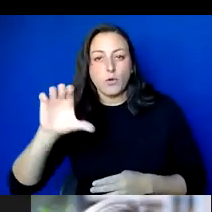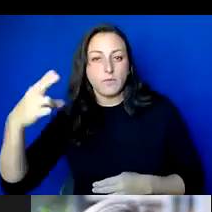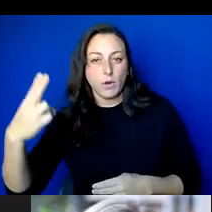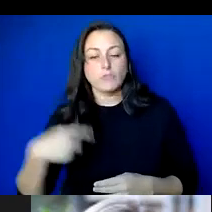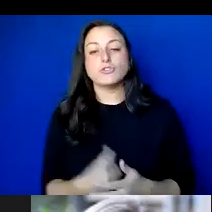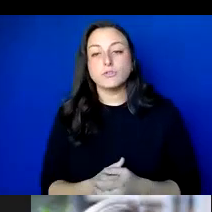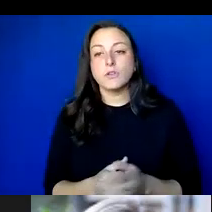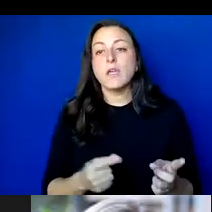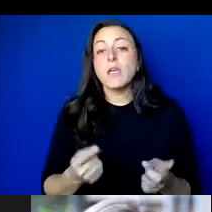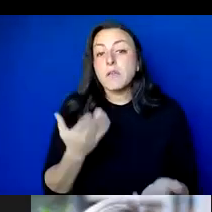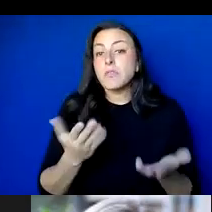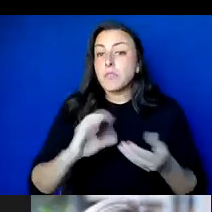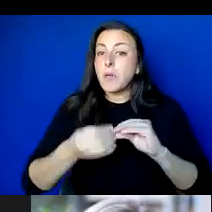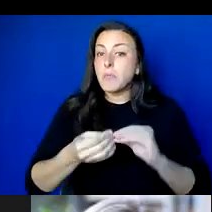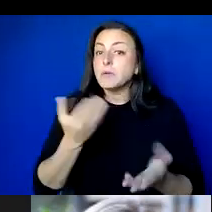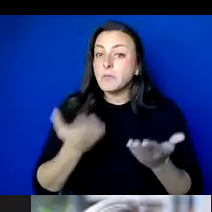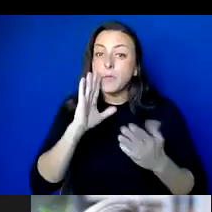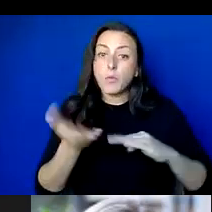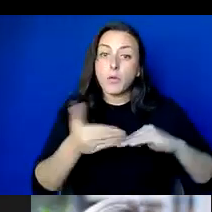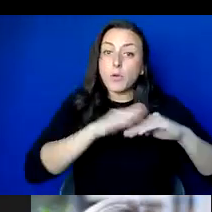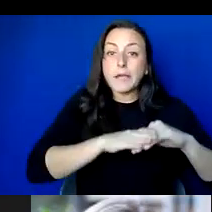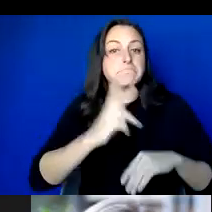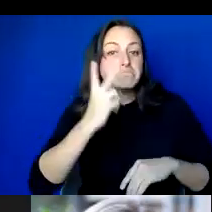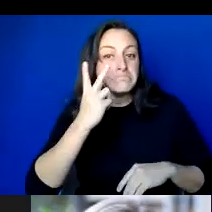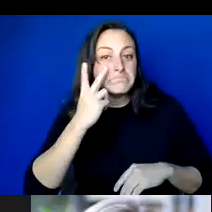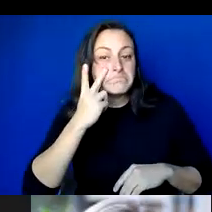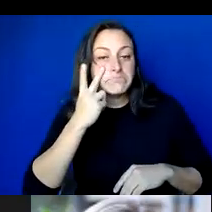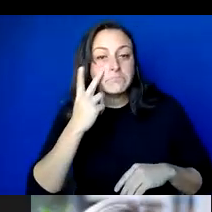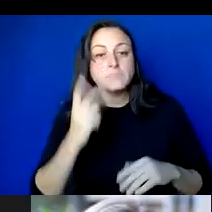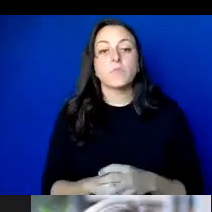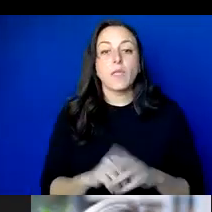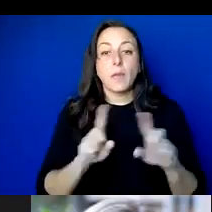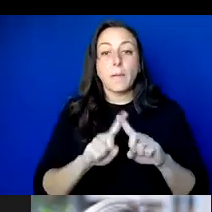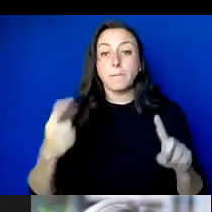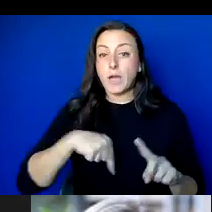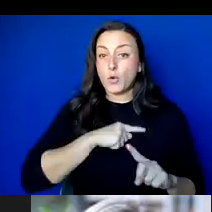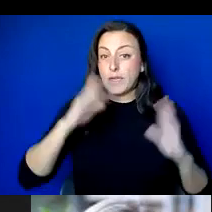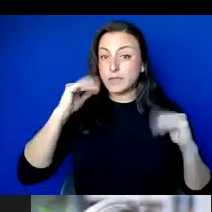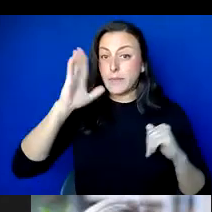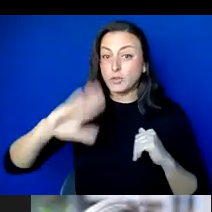for these numbers to rise, but we certainly do not anticipate this supply to diminish moving forward.